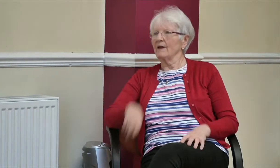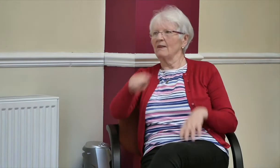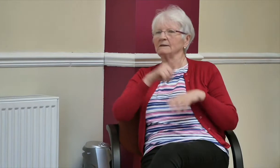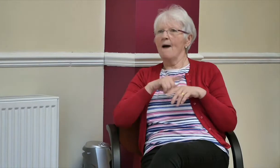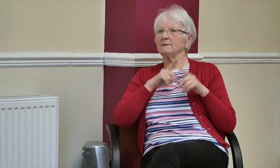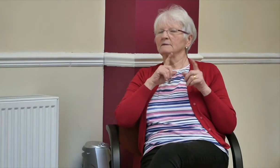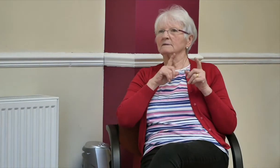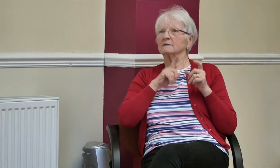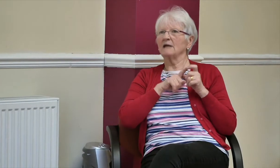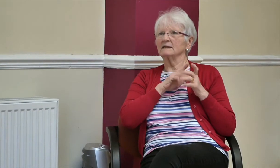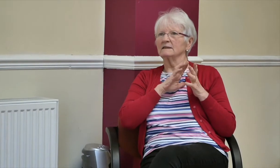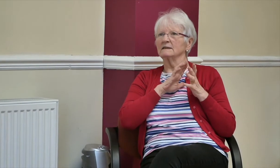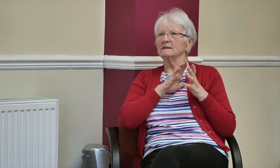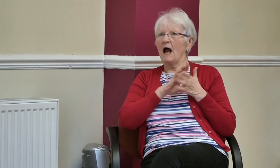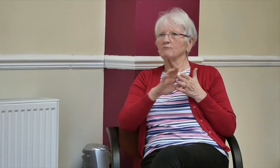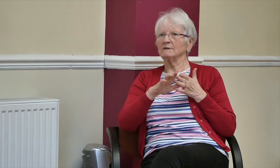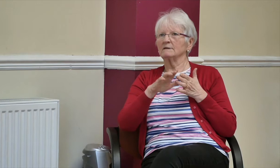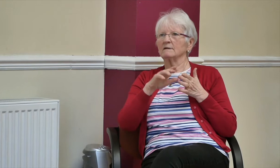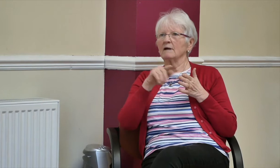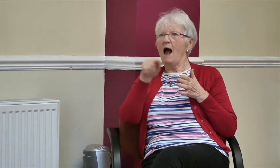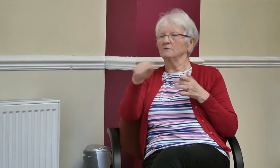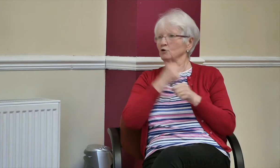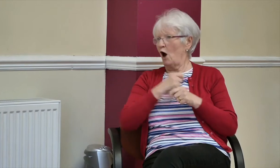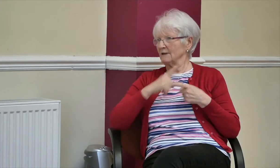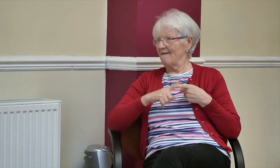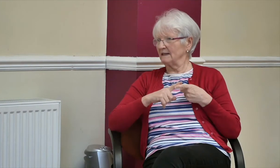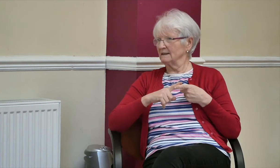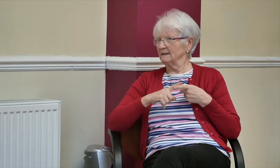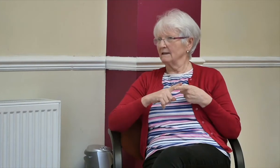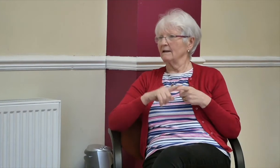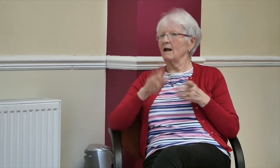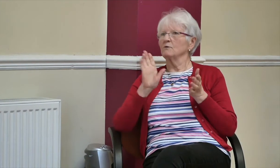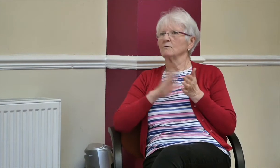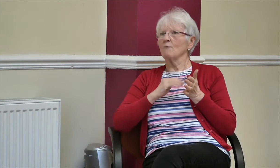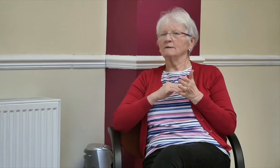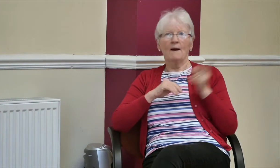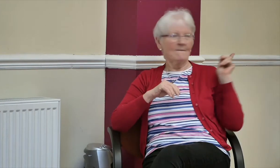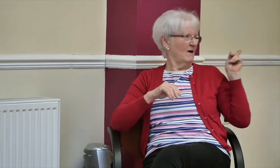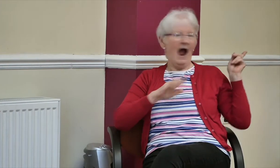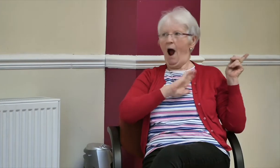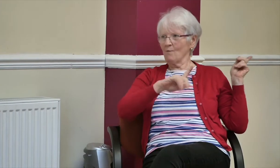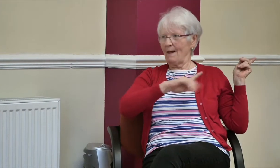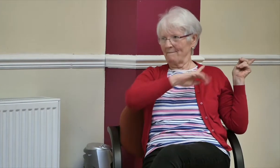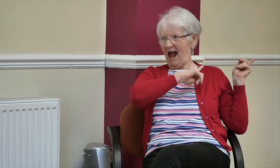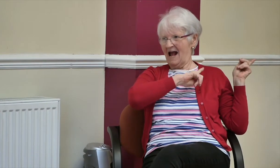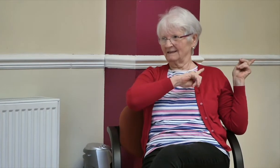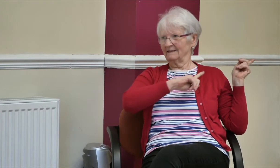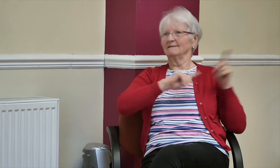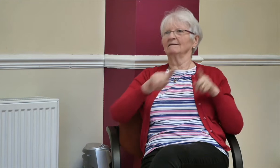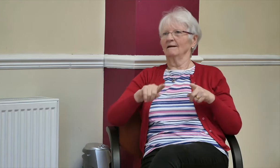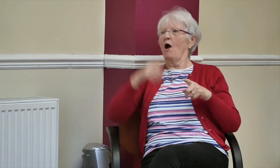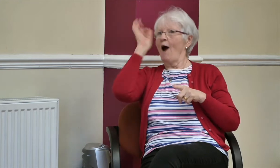Back then, there was Dennis Harris and George Evans, plus the others in the back.